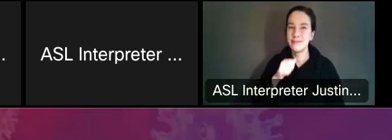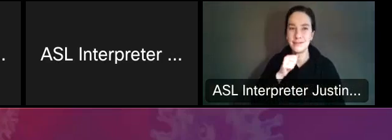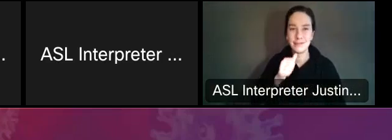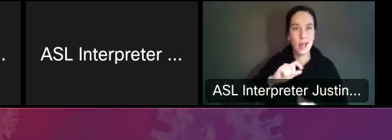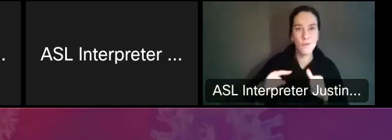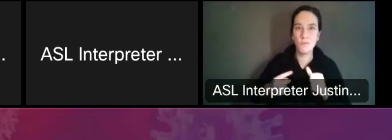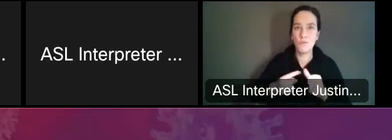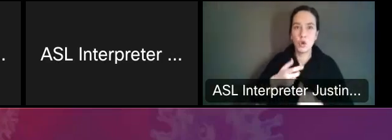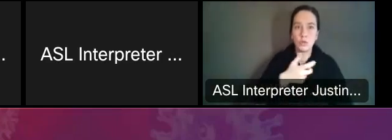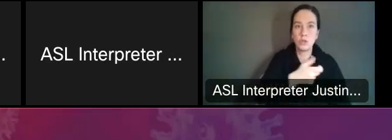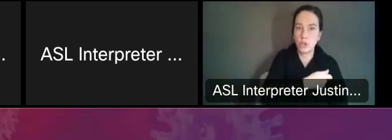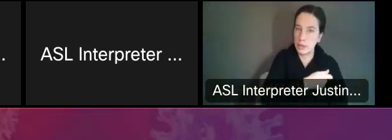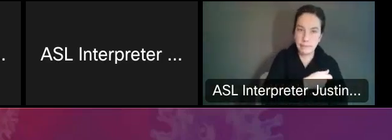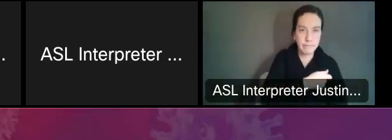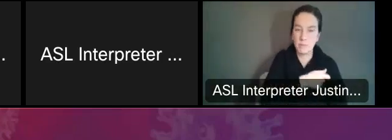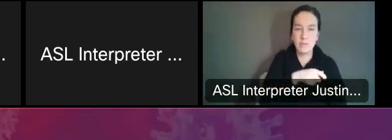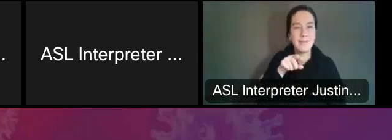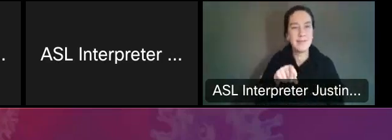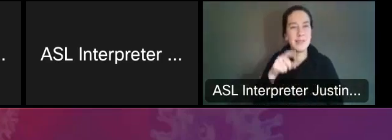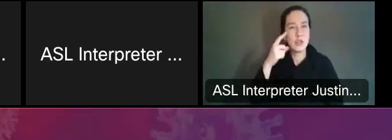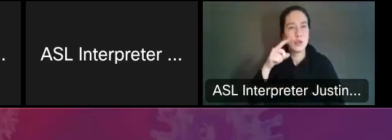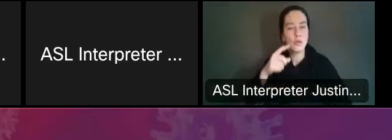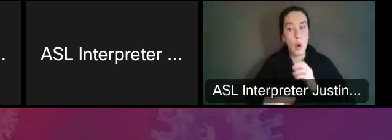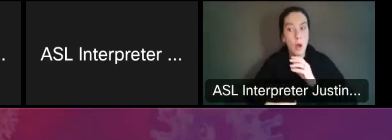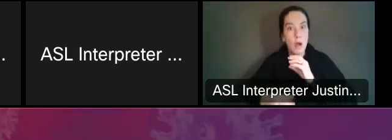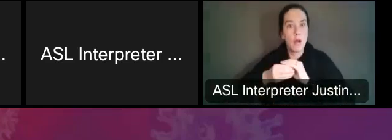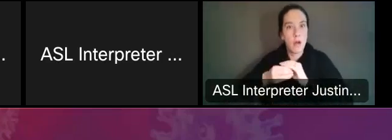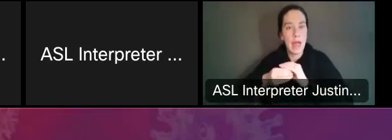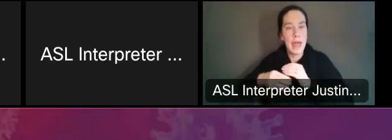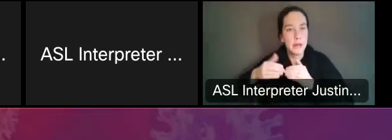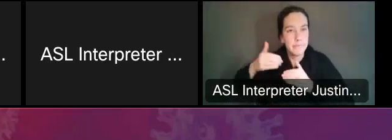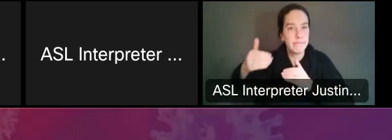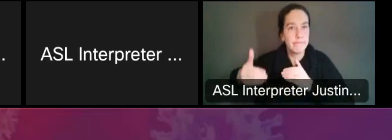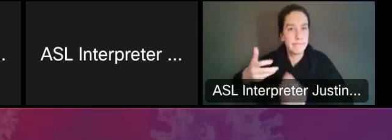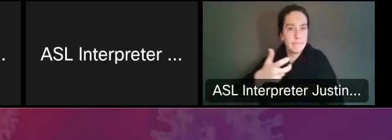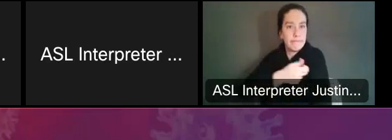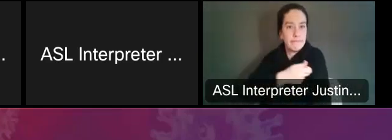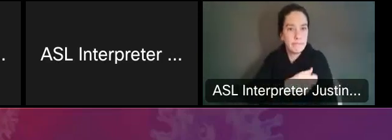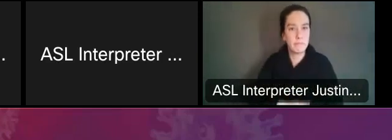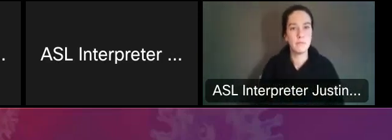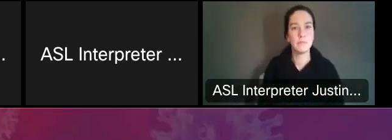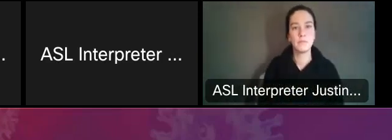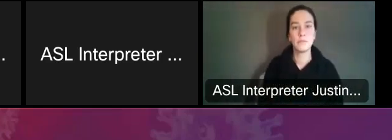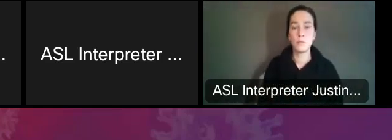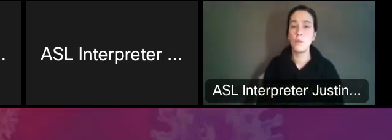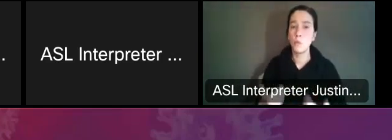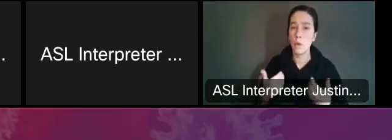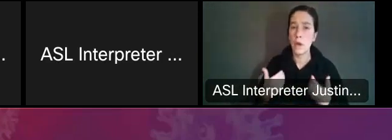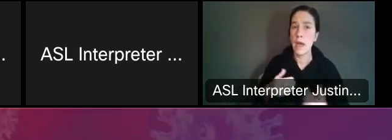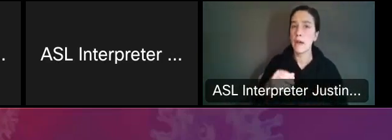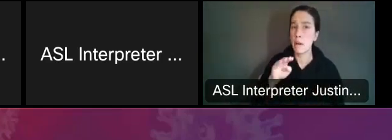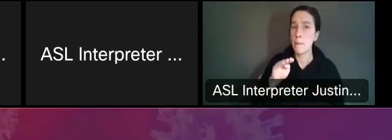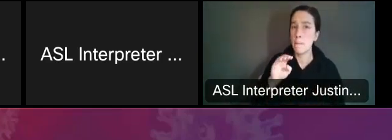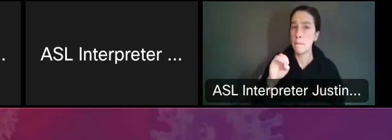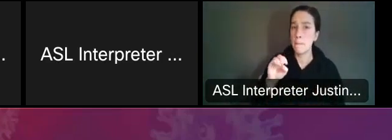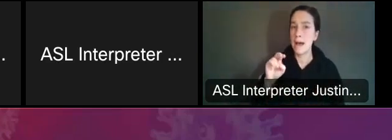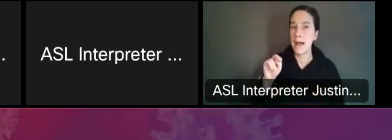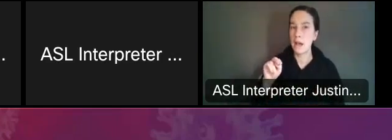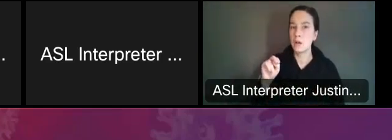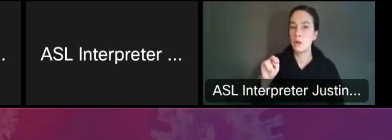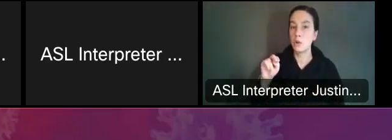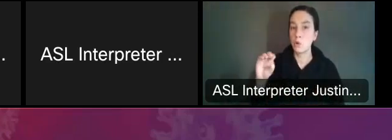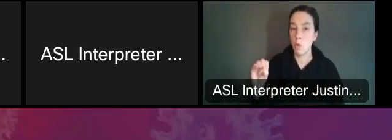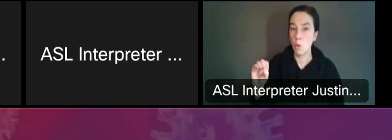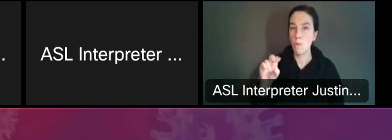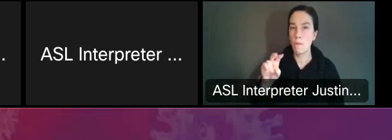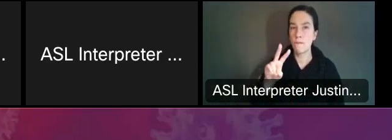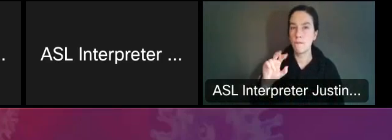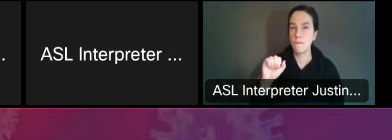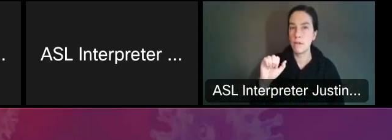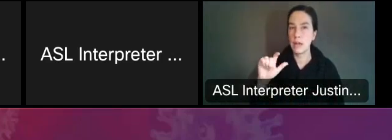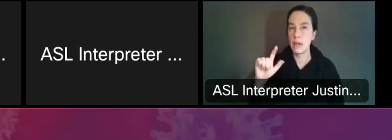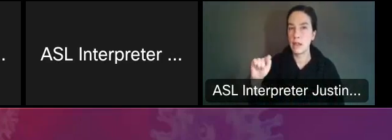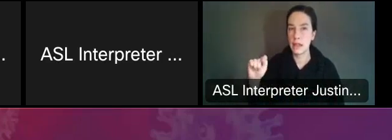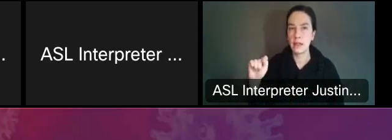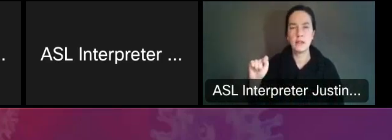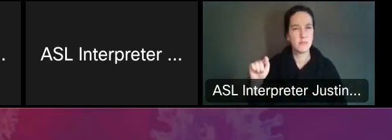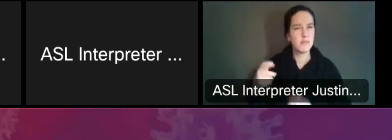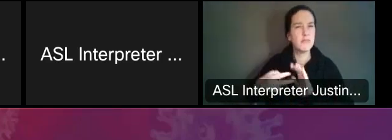There will still be a single violent called a minor violent vaccine for people who need to start their initial covet 19 vaccination series.